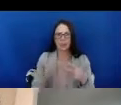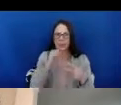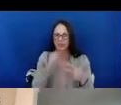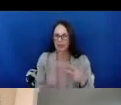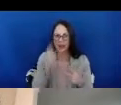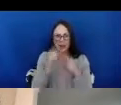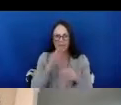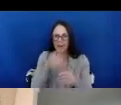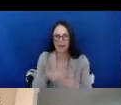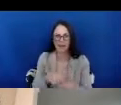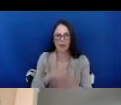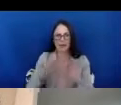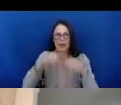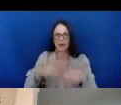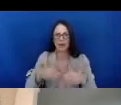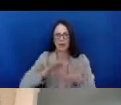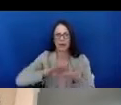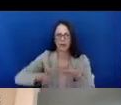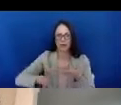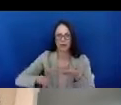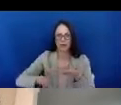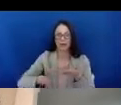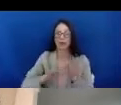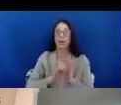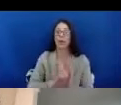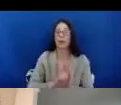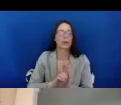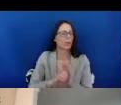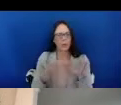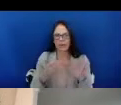exclusions. 15:59:56 For example, we do not want to categorically